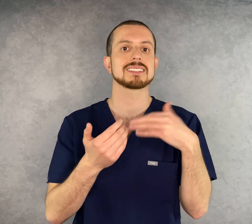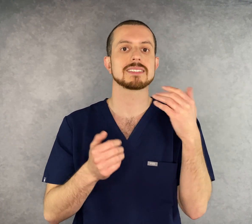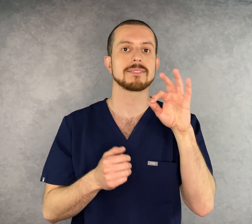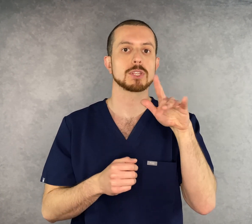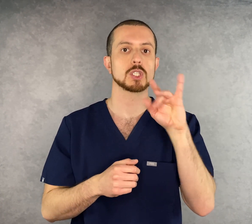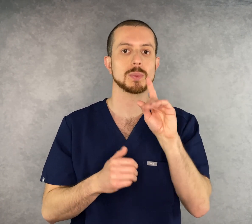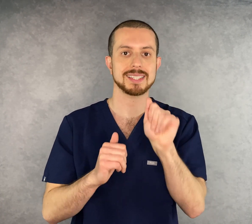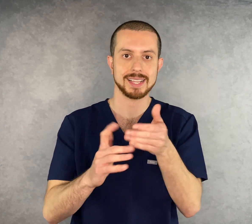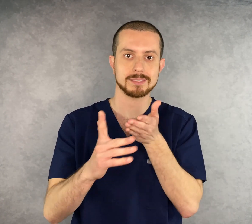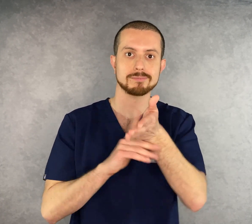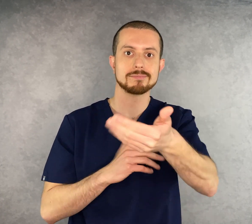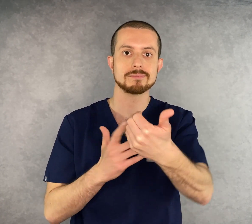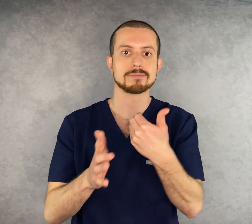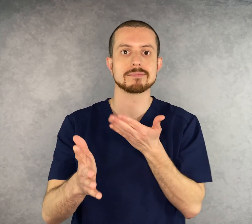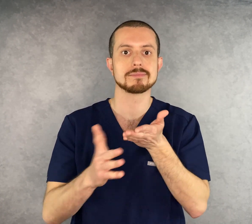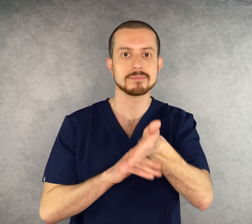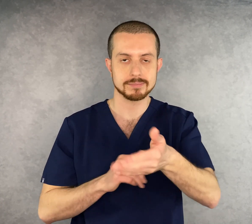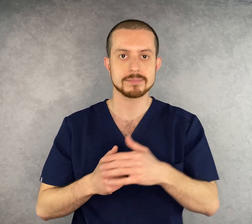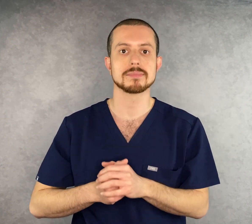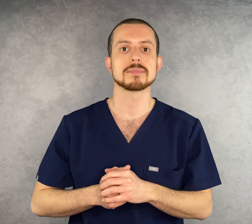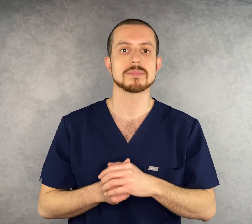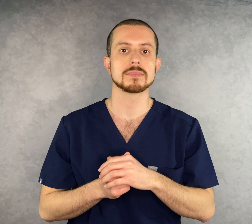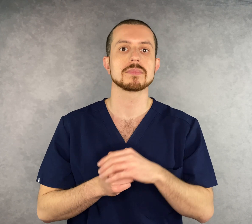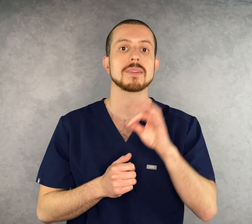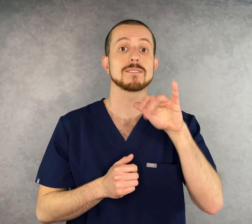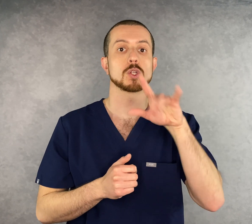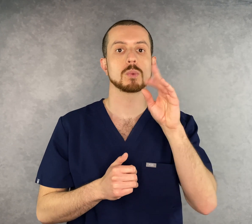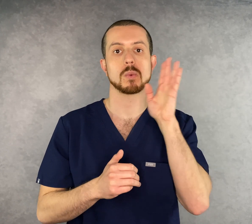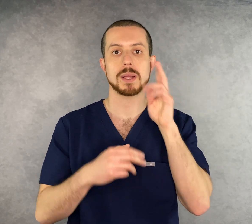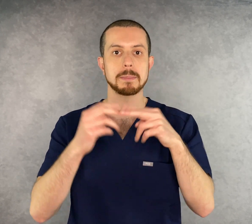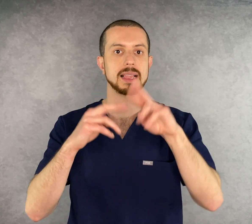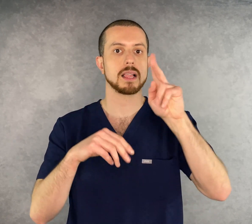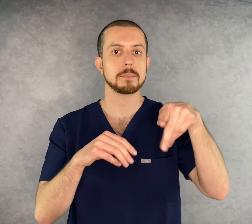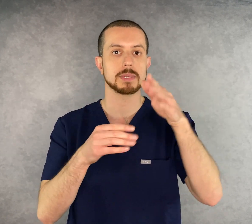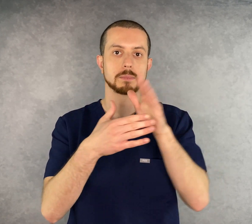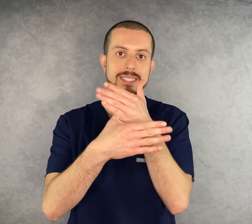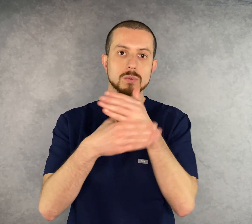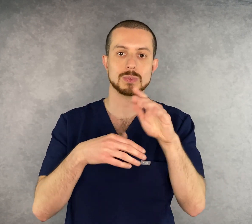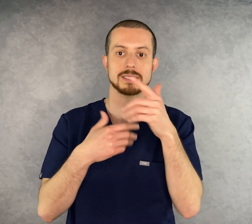leak into the area. This fluid will build up in the space between